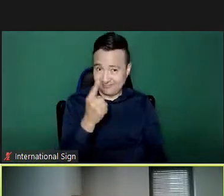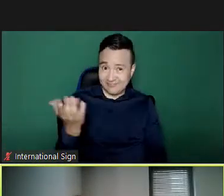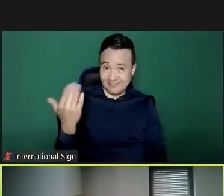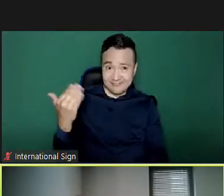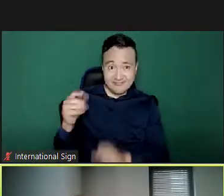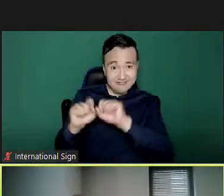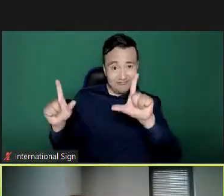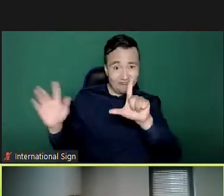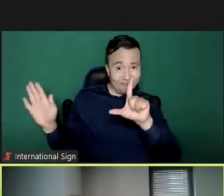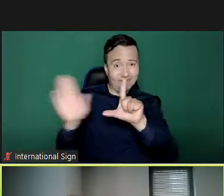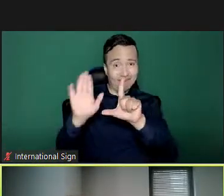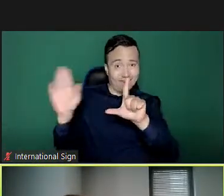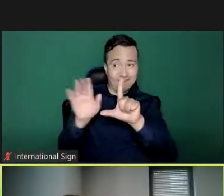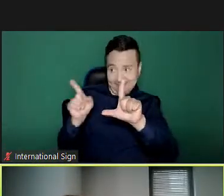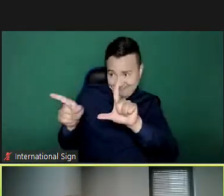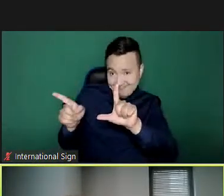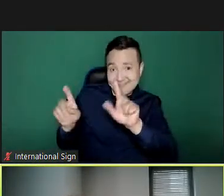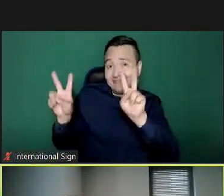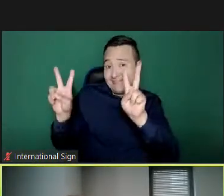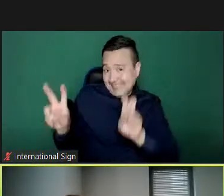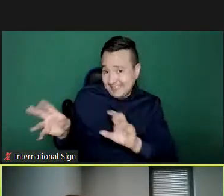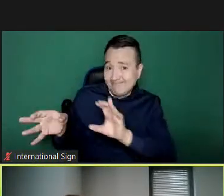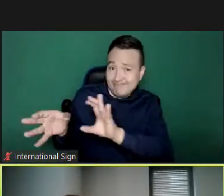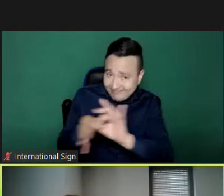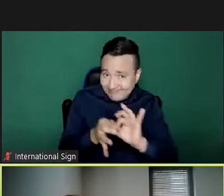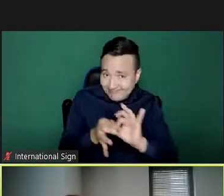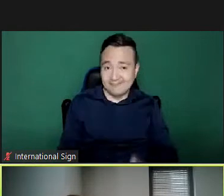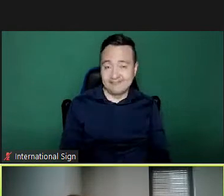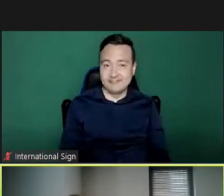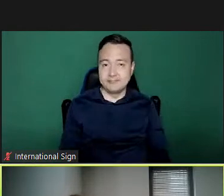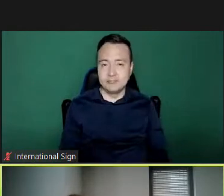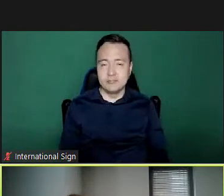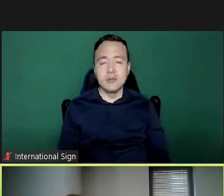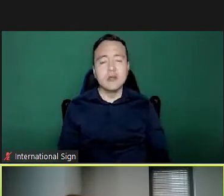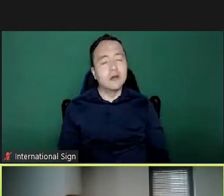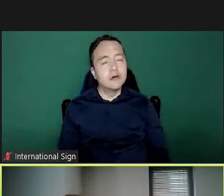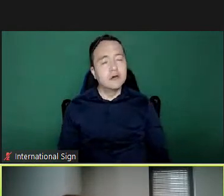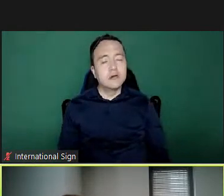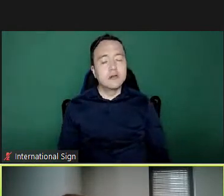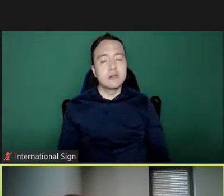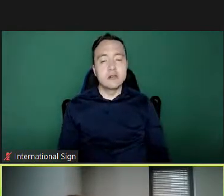Following the pandemic, it has taken a terrible toll of NCDs, because of